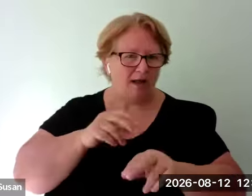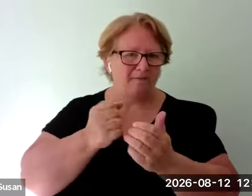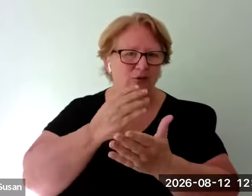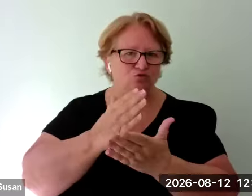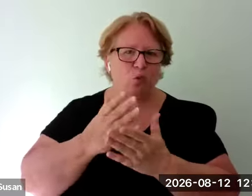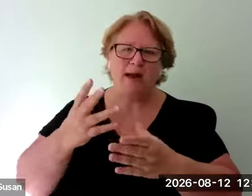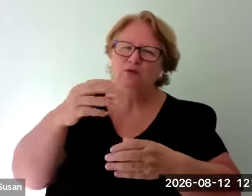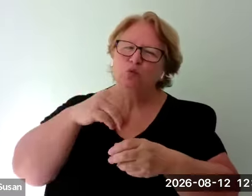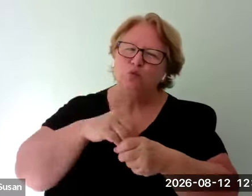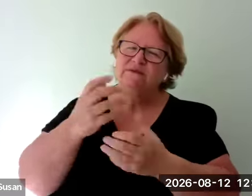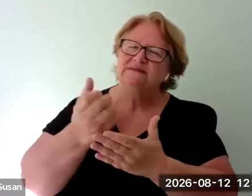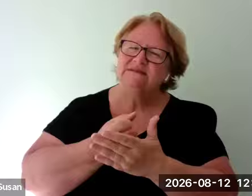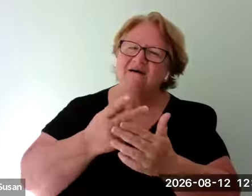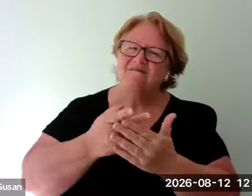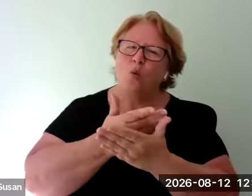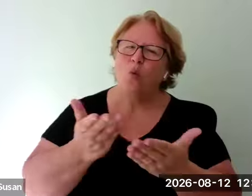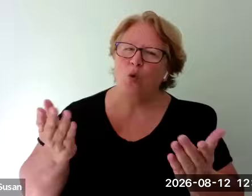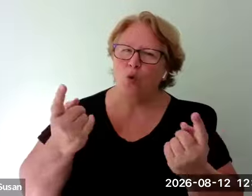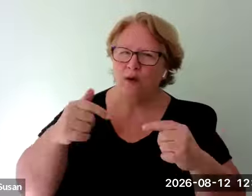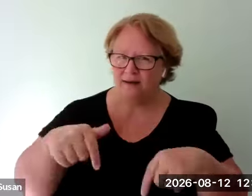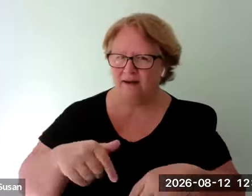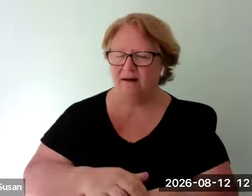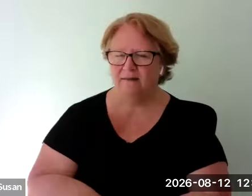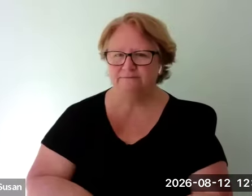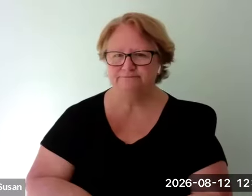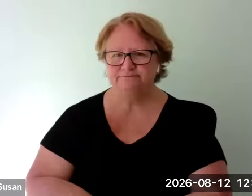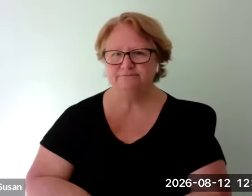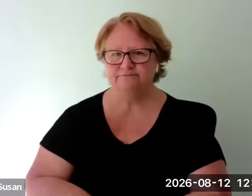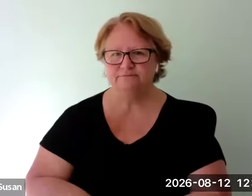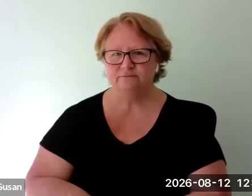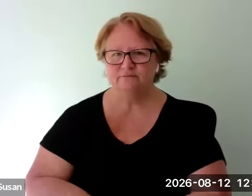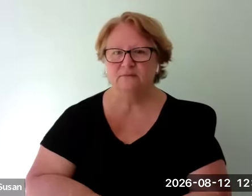in mind that the chat is going to be monitored to make sure